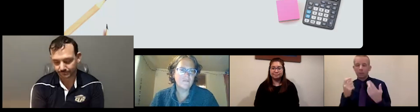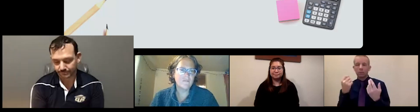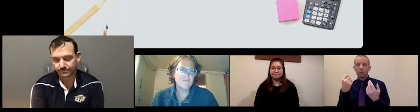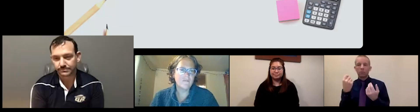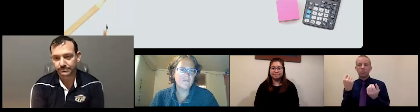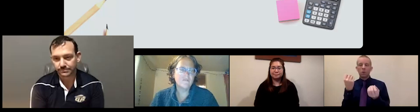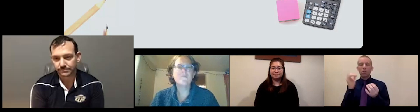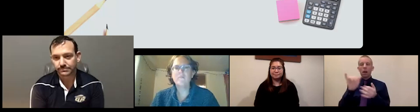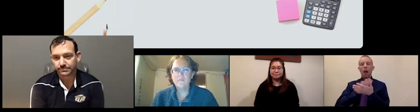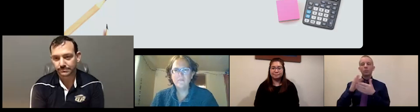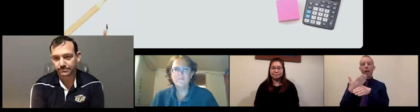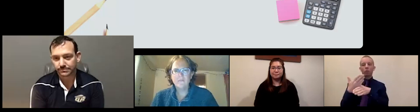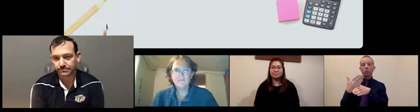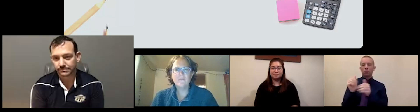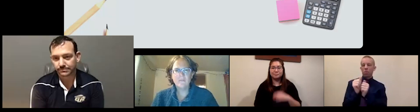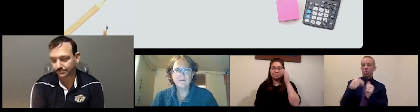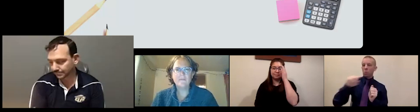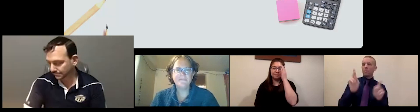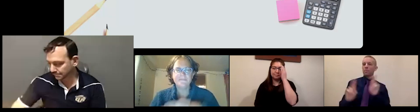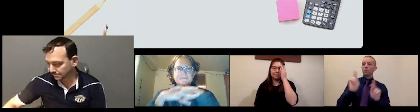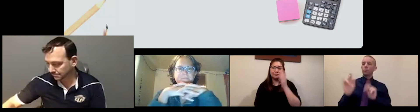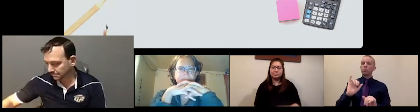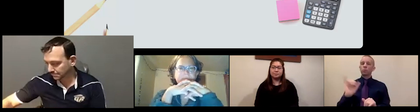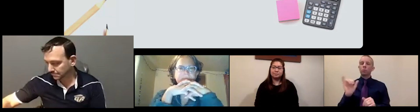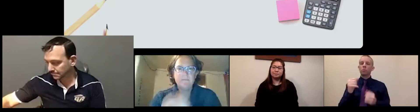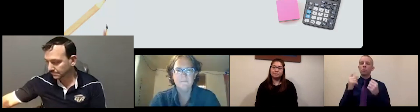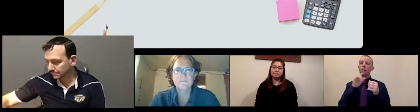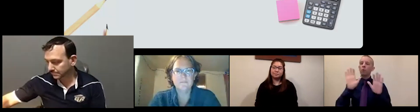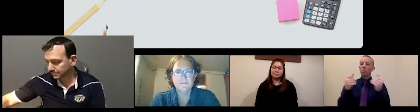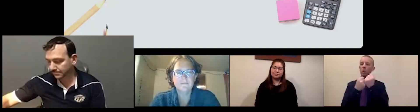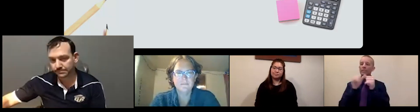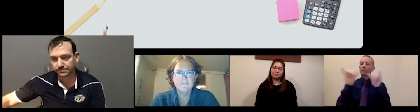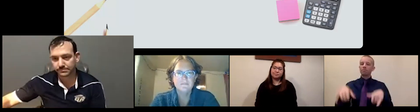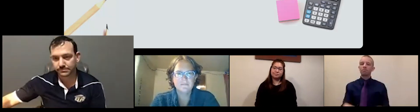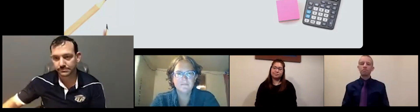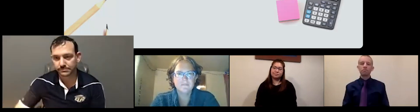So it’s nice to share with other people too, it’s wonderful to have a support system.